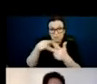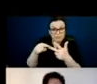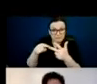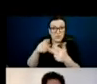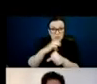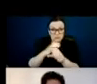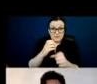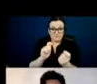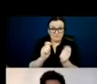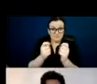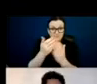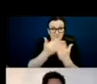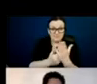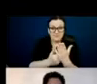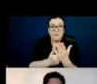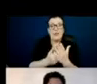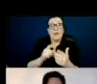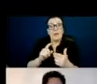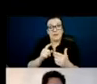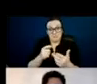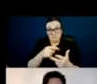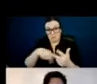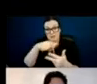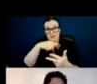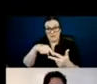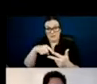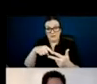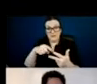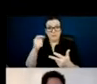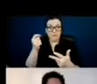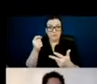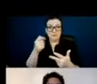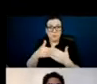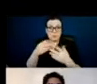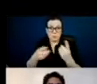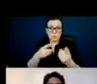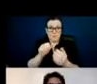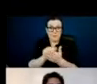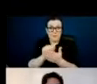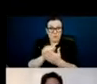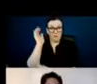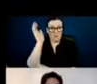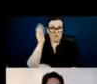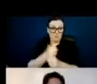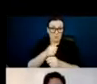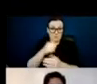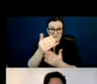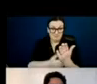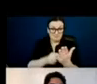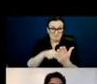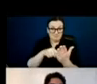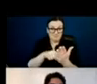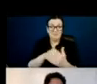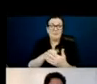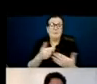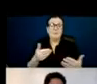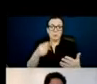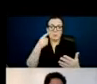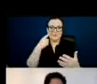we recently did a paper on this, and you could see that all these processes has been driven by civil